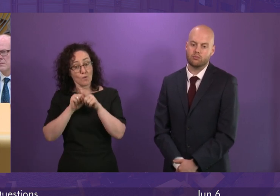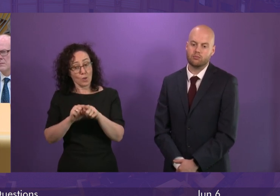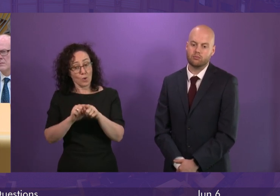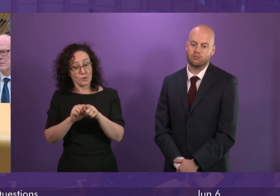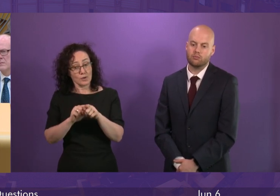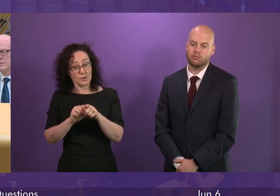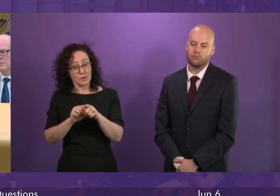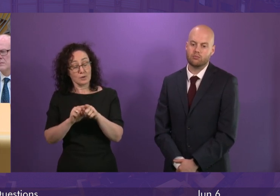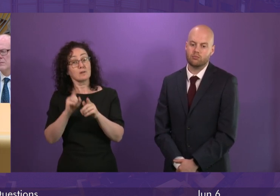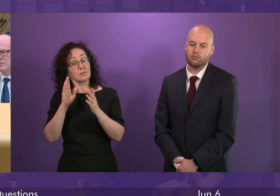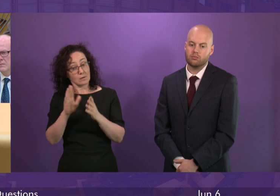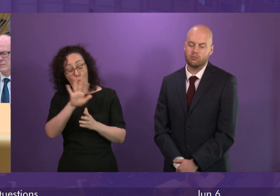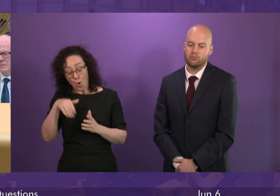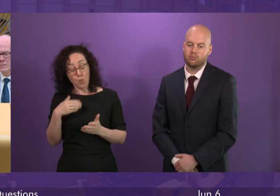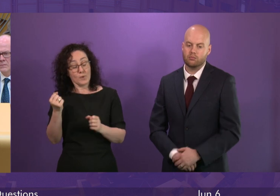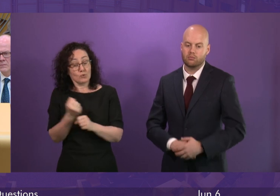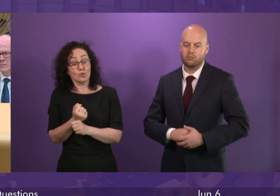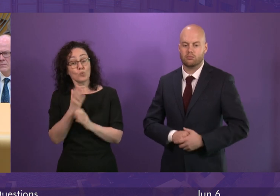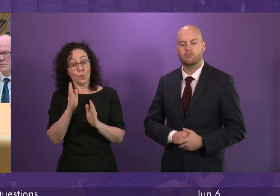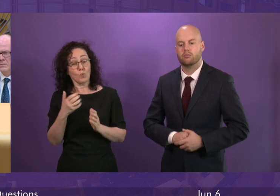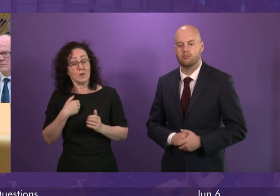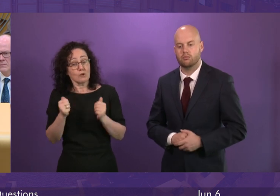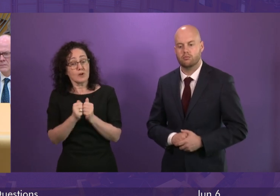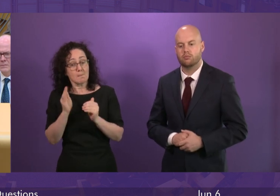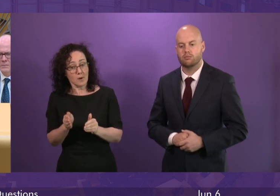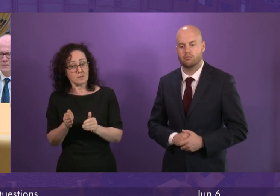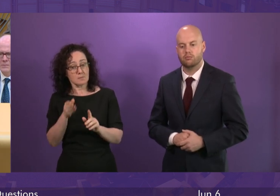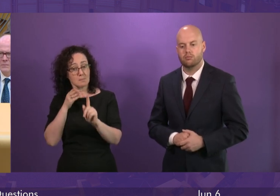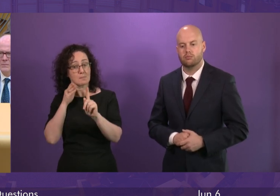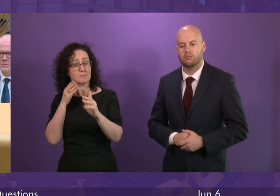the climate change targets that the Government will enshrine in law in the weeks that lie